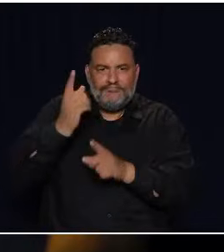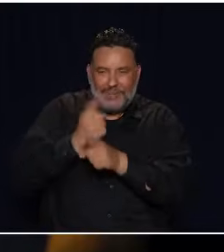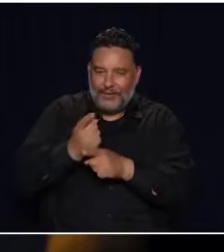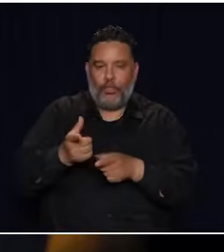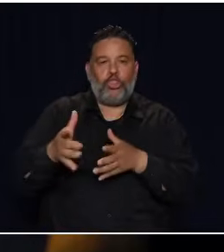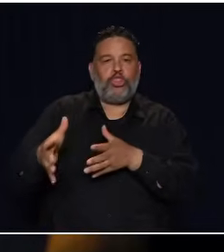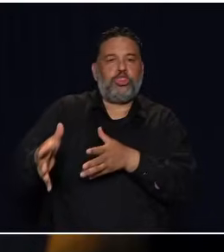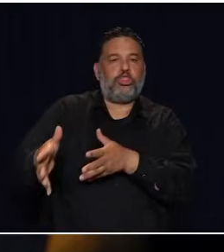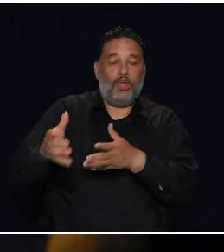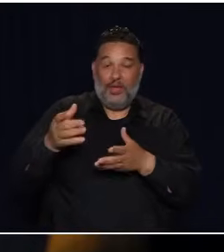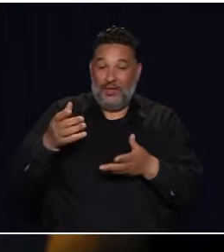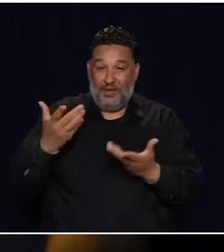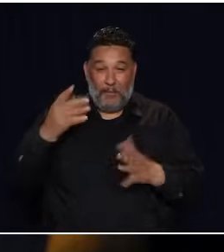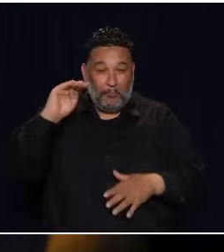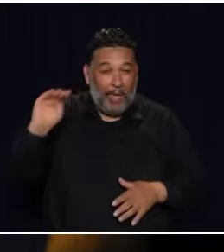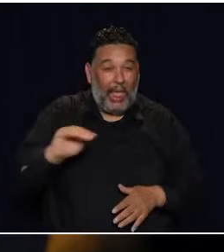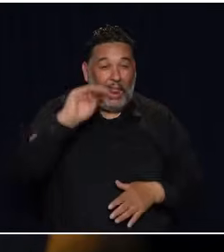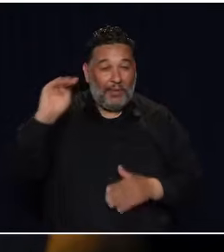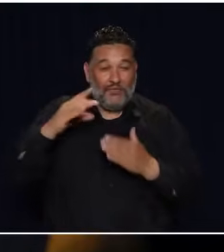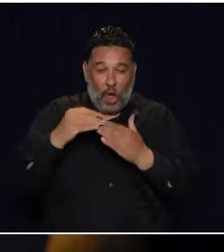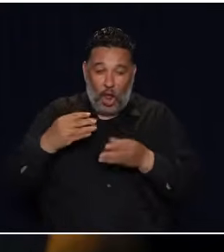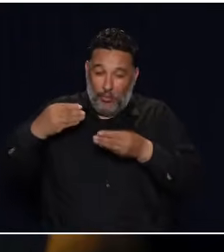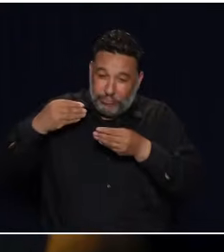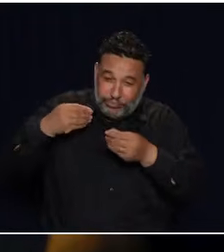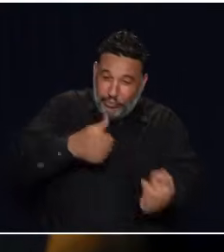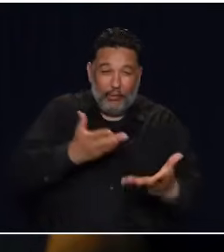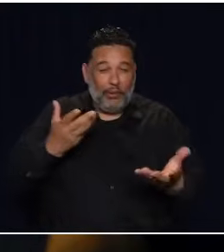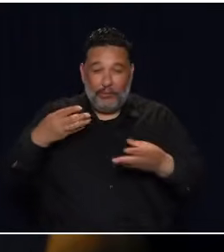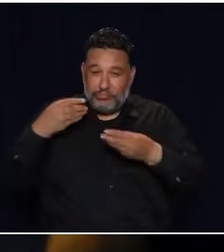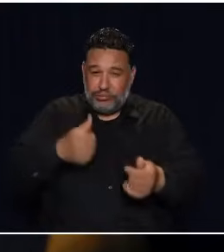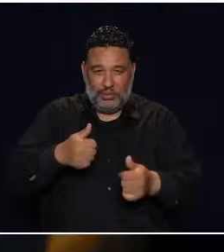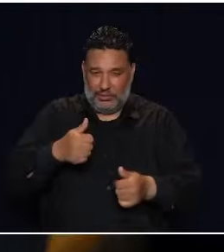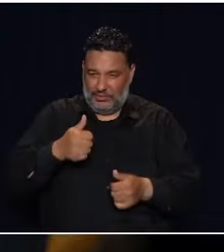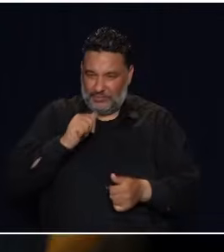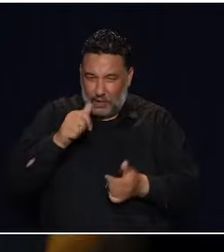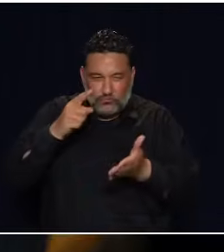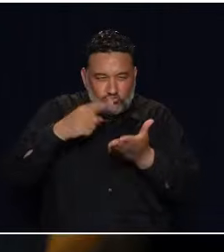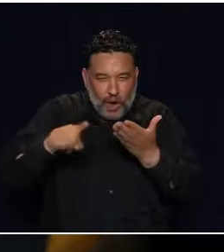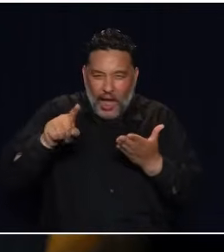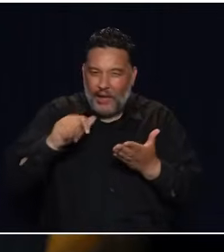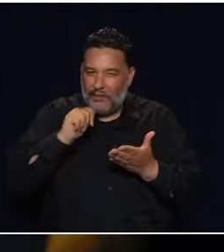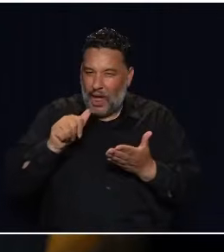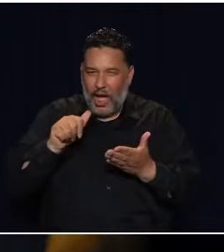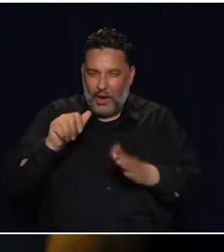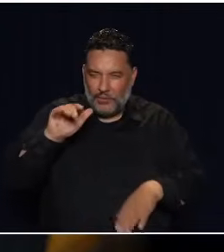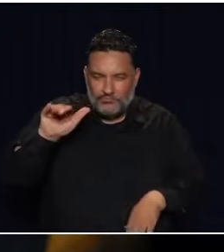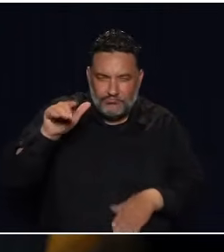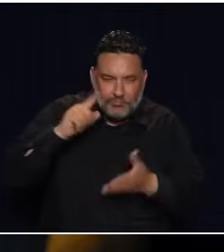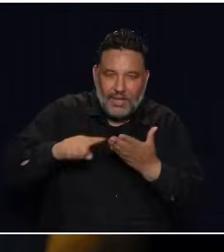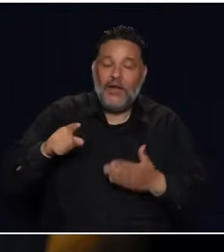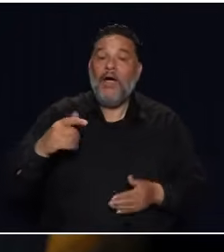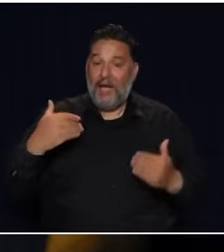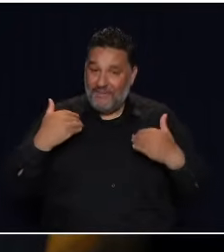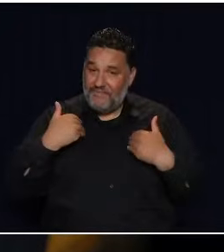IS AN AUTOPILOT AND MILLIONS AND MILLIONS OF DOLLARS ARE BEING SPENT UNCHECKED AND UNCHALLENGED.